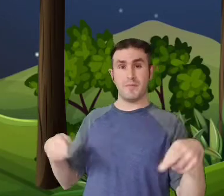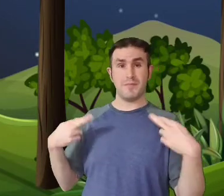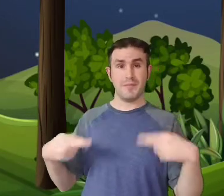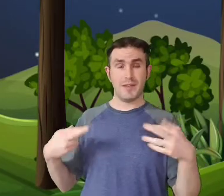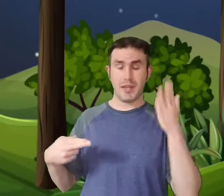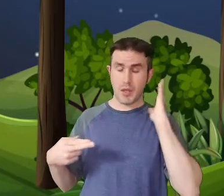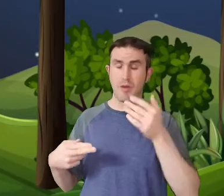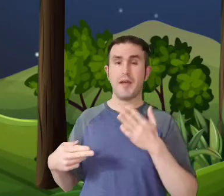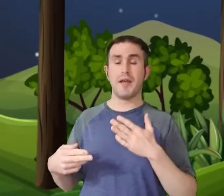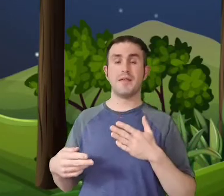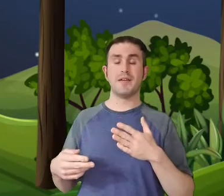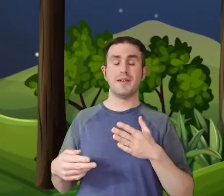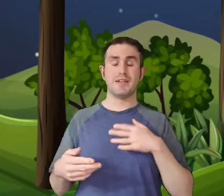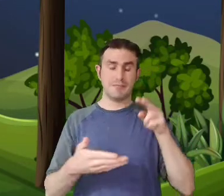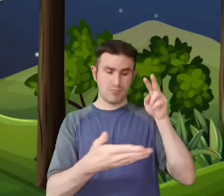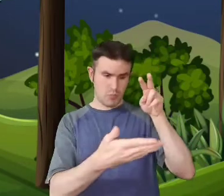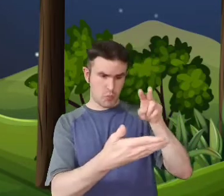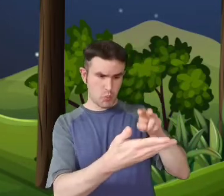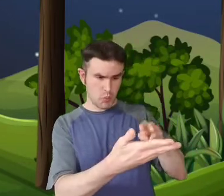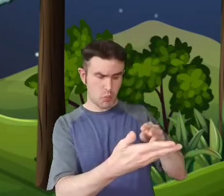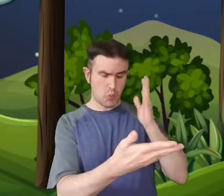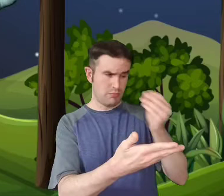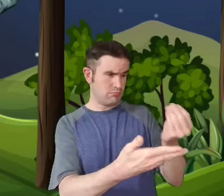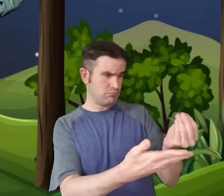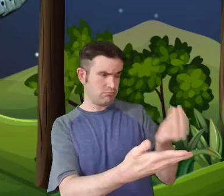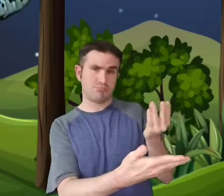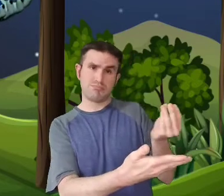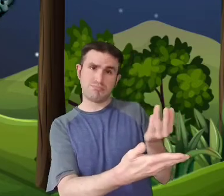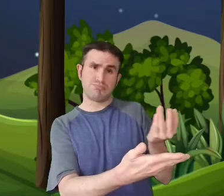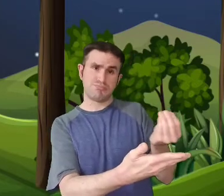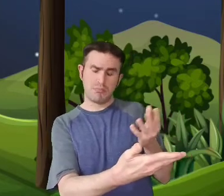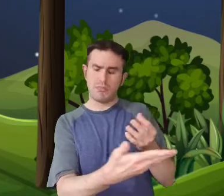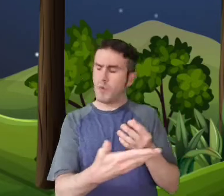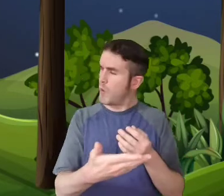uh... can't really see the, uh... chat right now. So he will be letting me know about that!